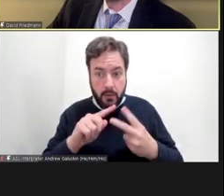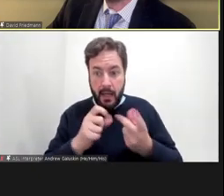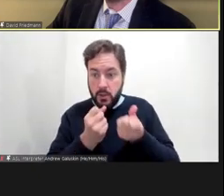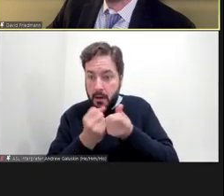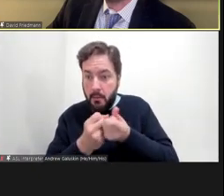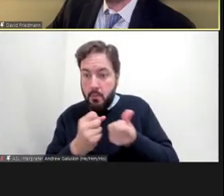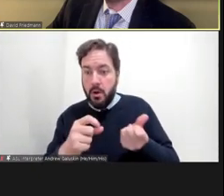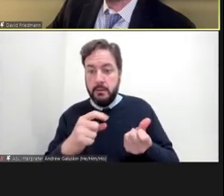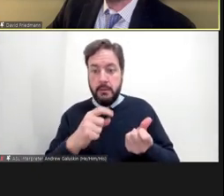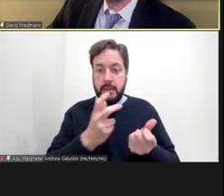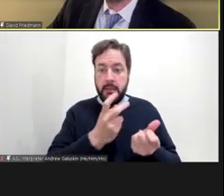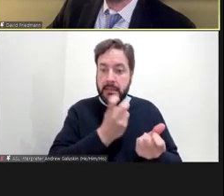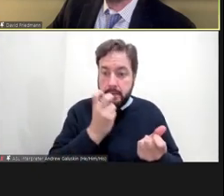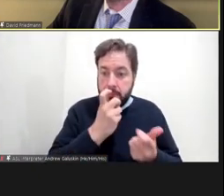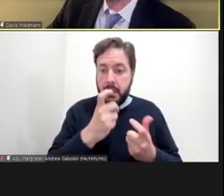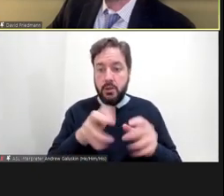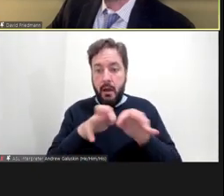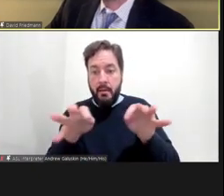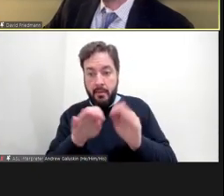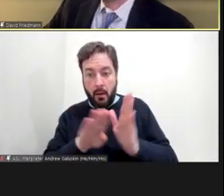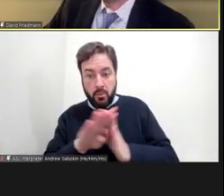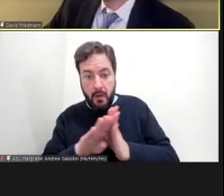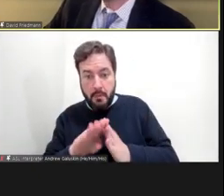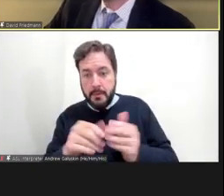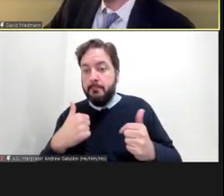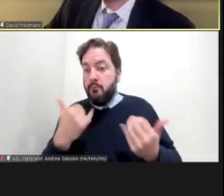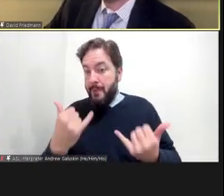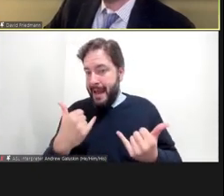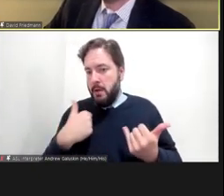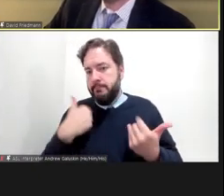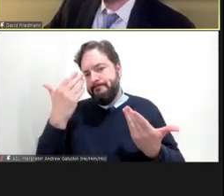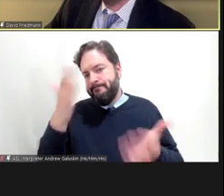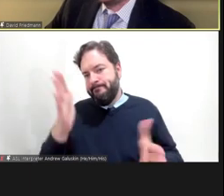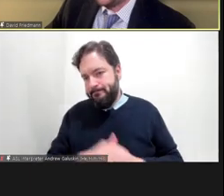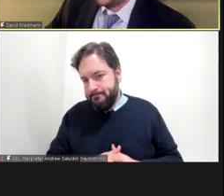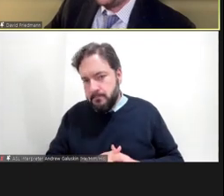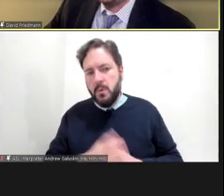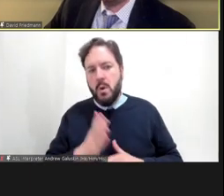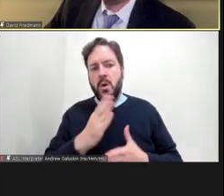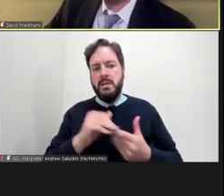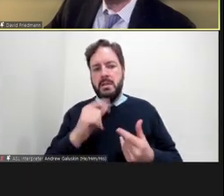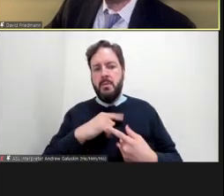development? We really just don't know yet. And so some of the paradigms getting set up include: